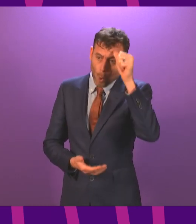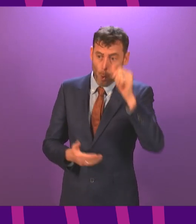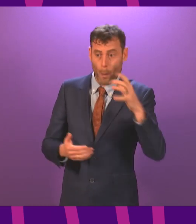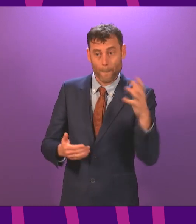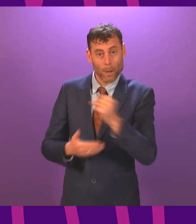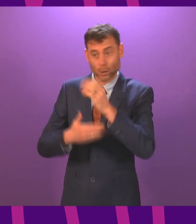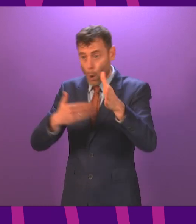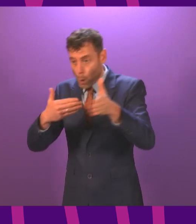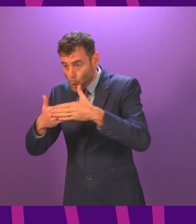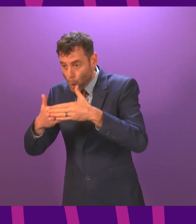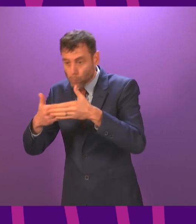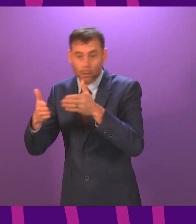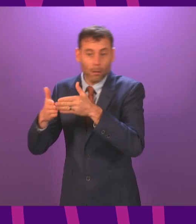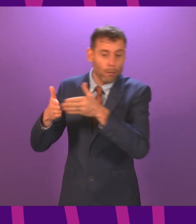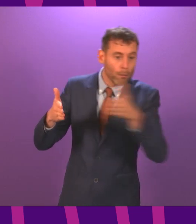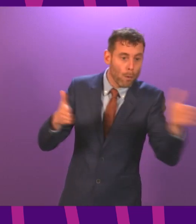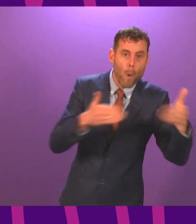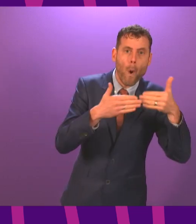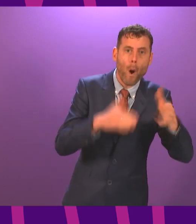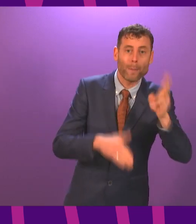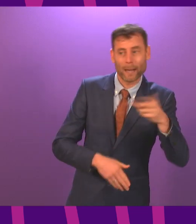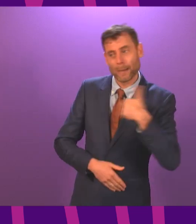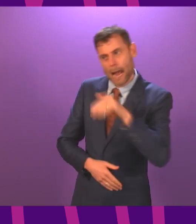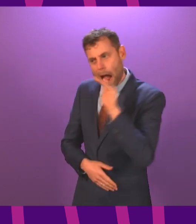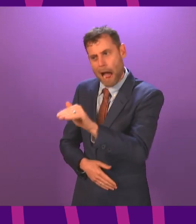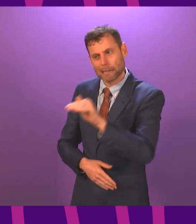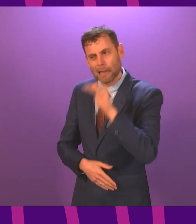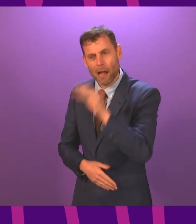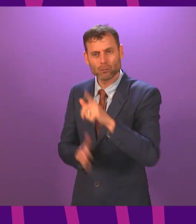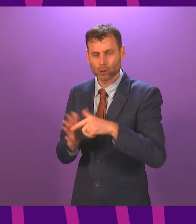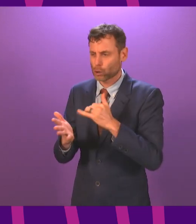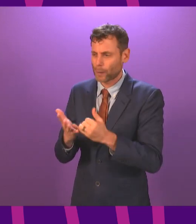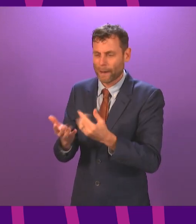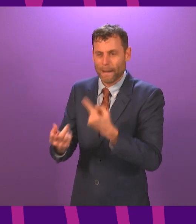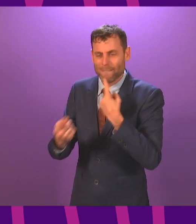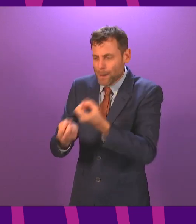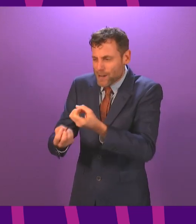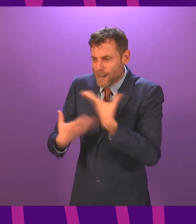having to be dragged out of him in return. We have said repeatedly over the weeks and